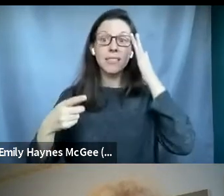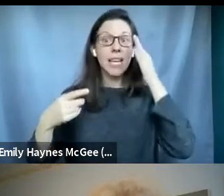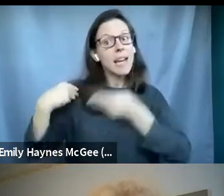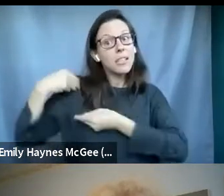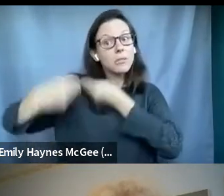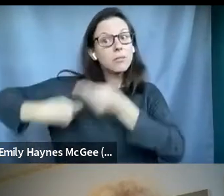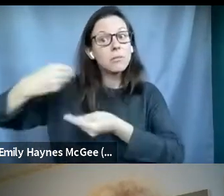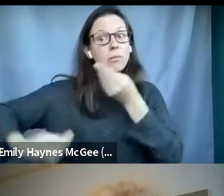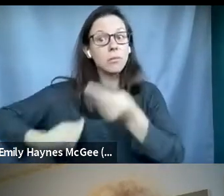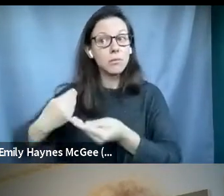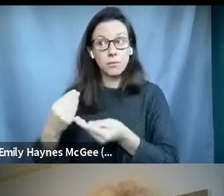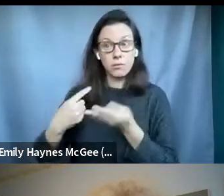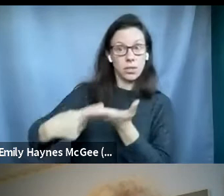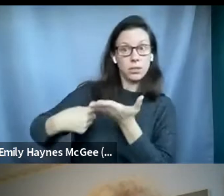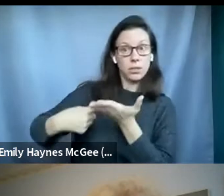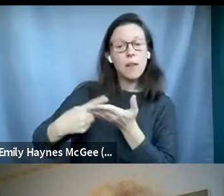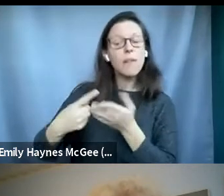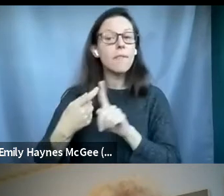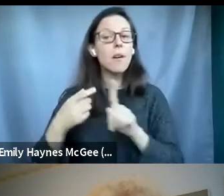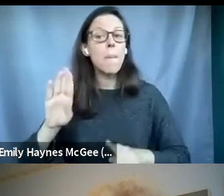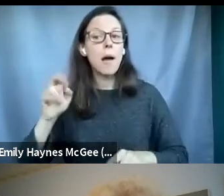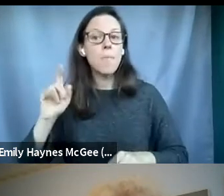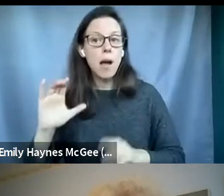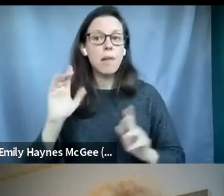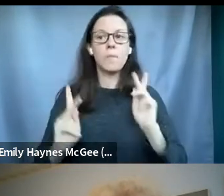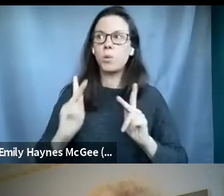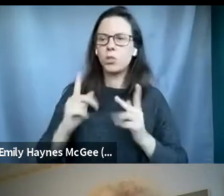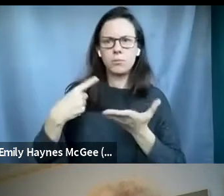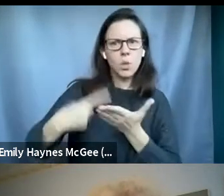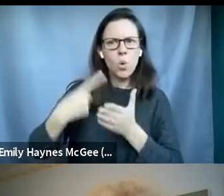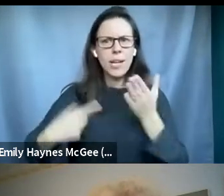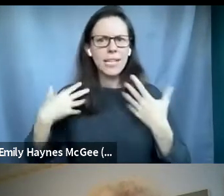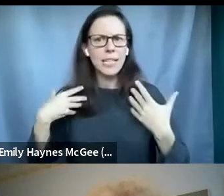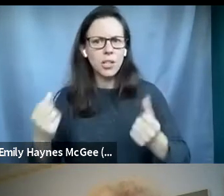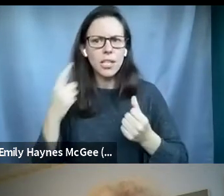folks to discuss what healing and self care could look like in various spaces, work life